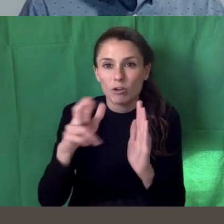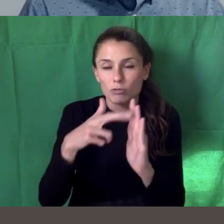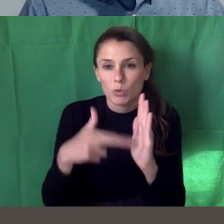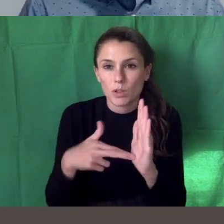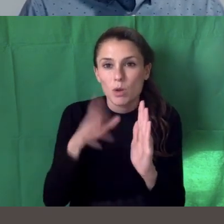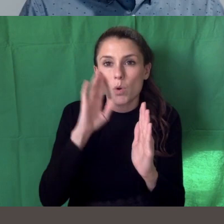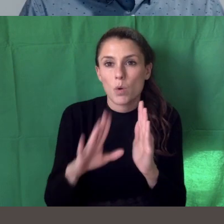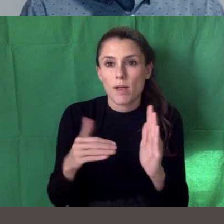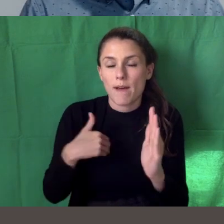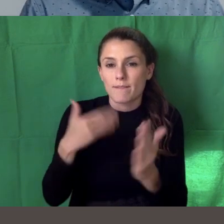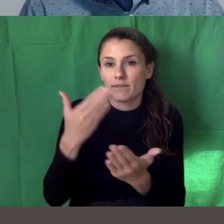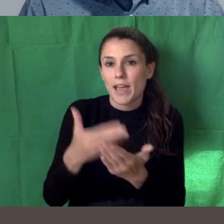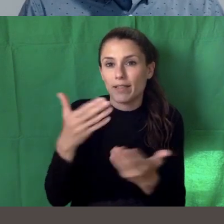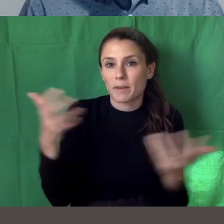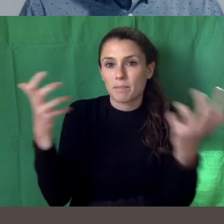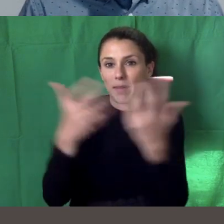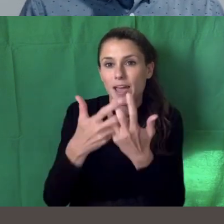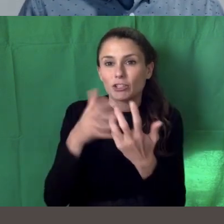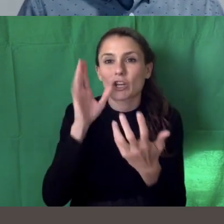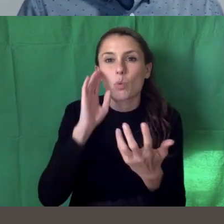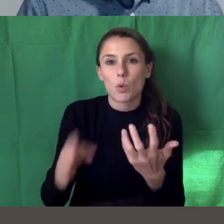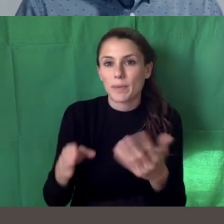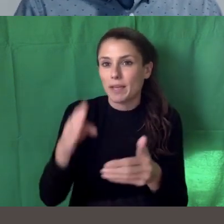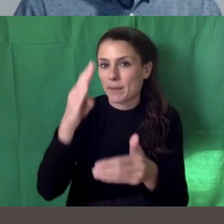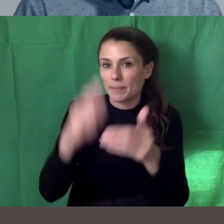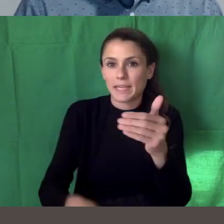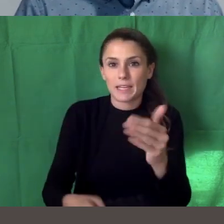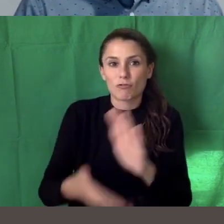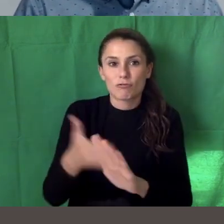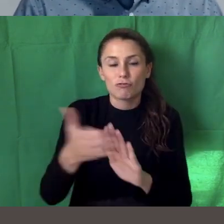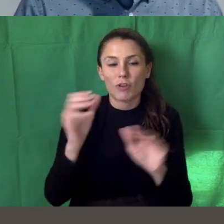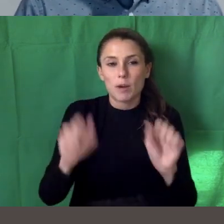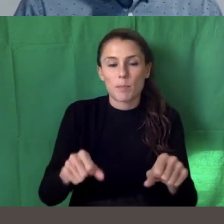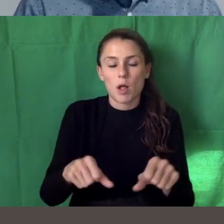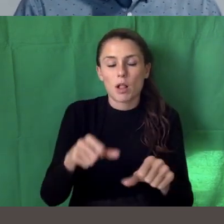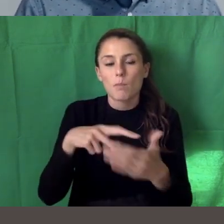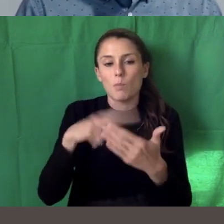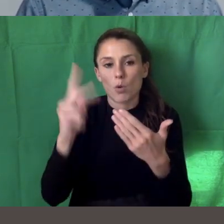and we would have a valid match, and we'd have a complete and runnable program.